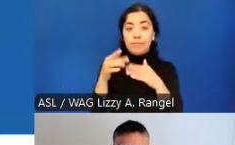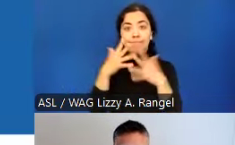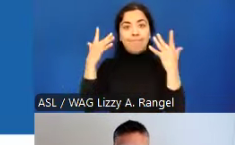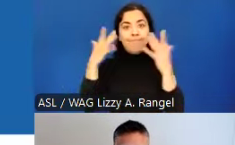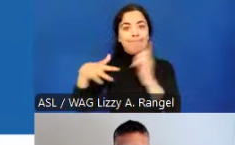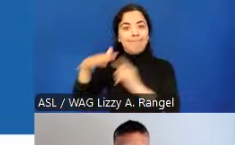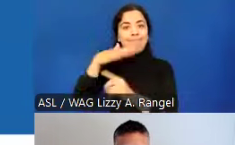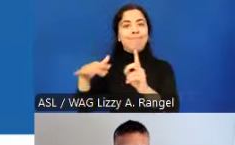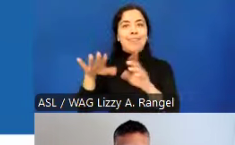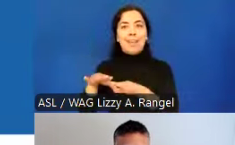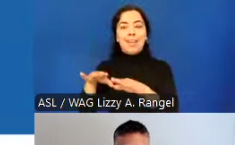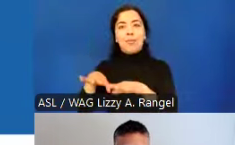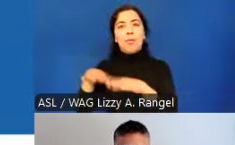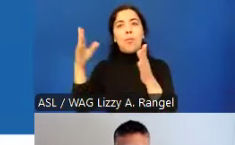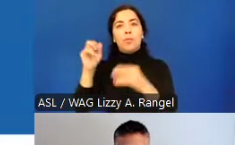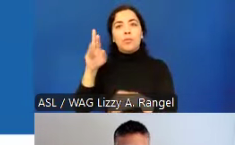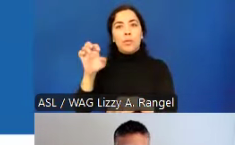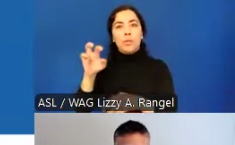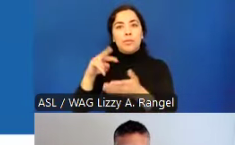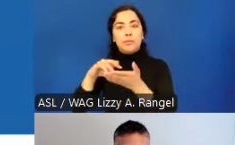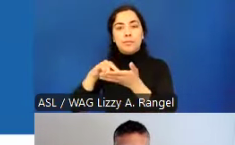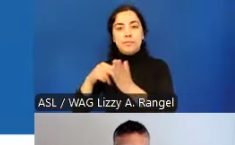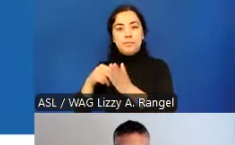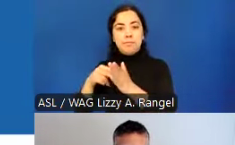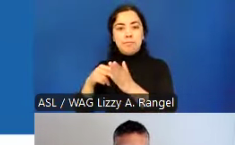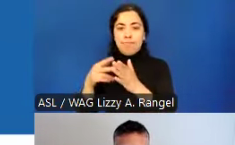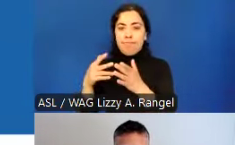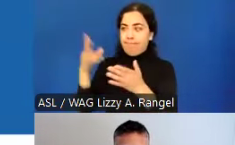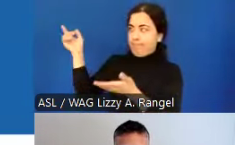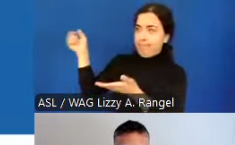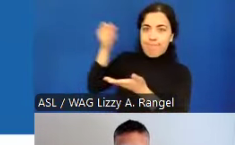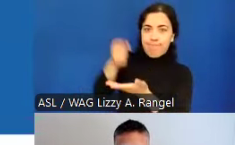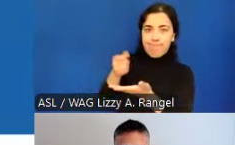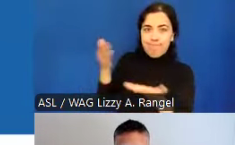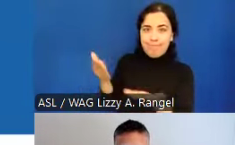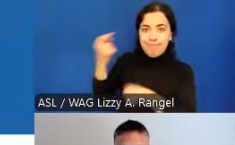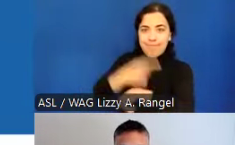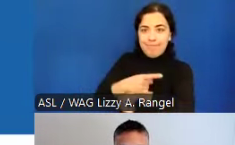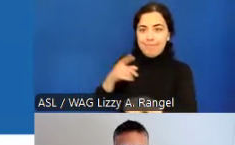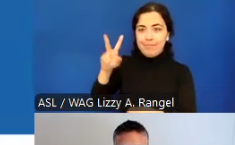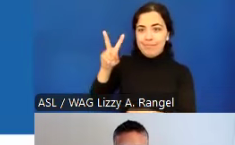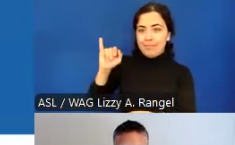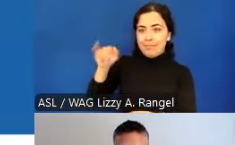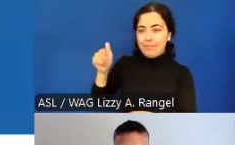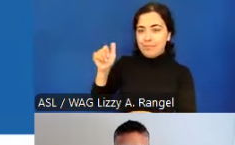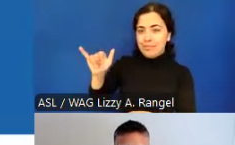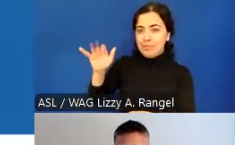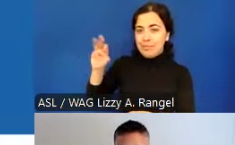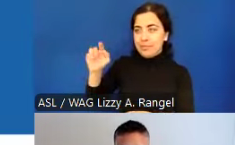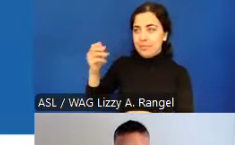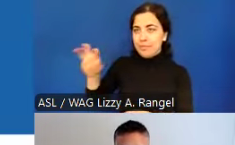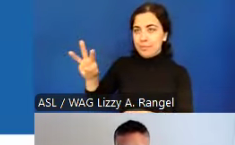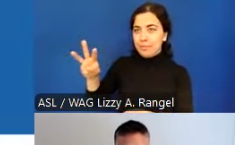very excited to have Vijay Matthew with us for today's presentation. Before we begin we have